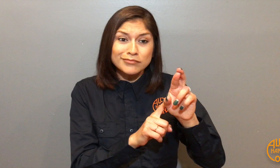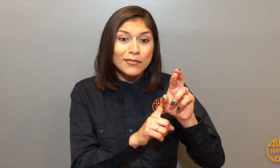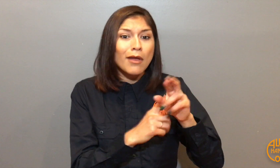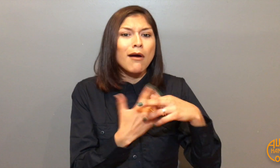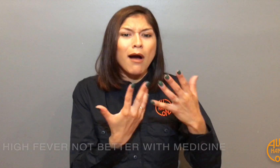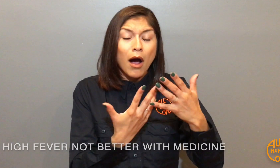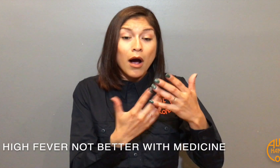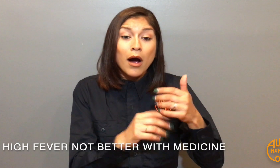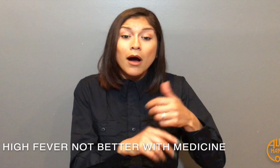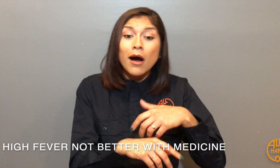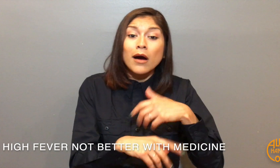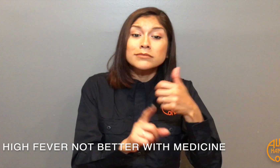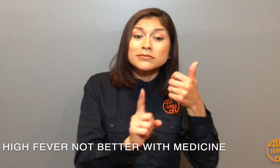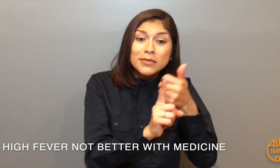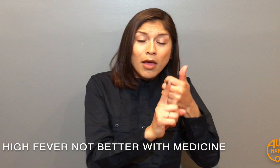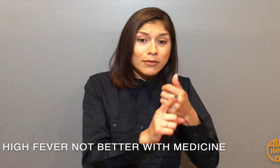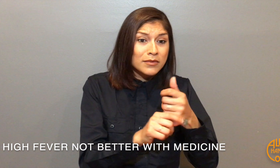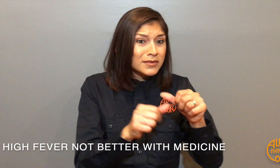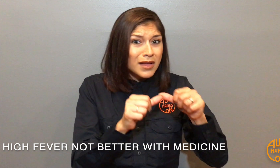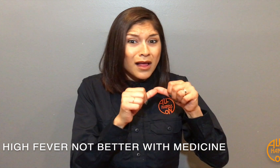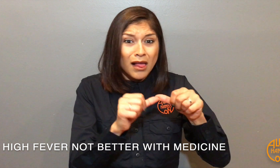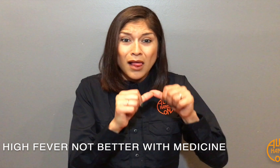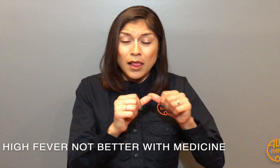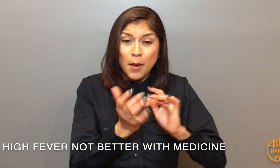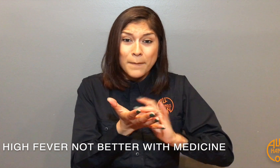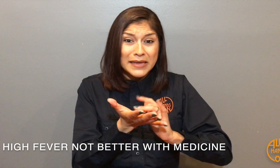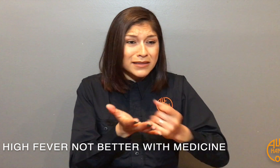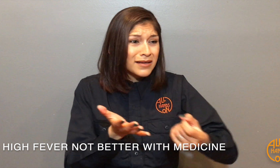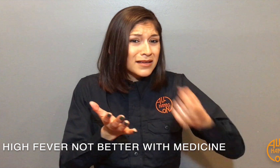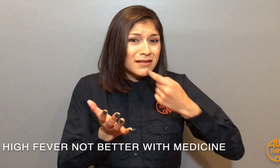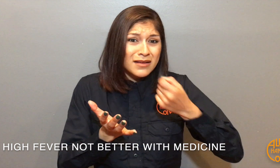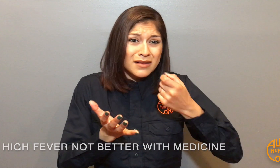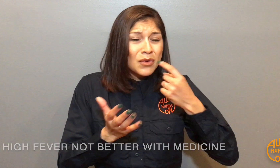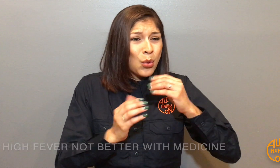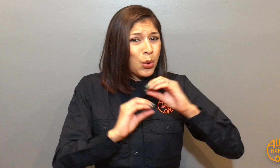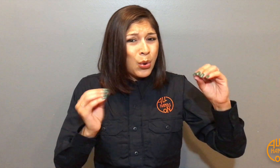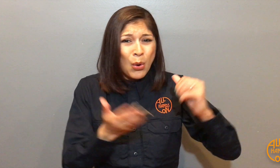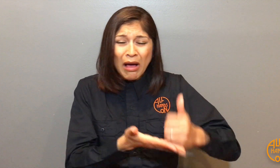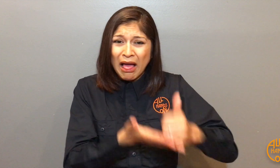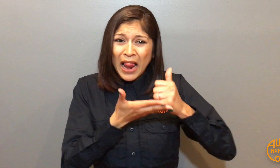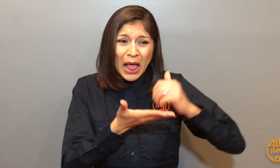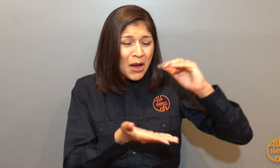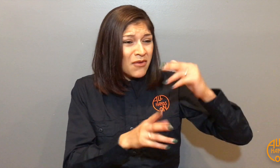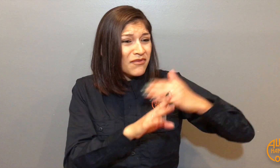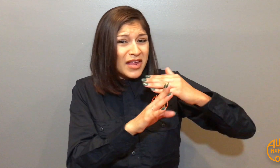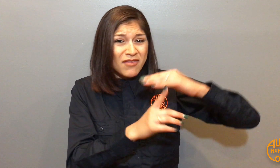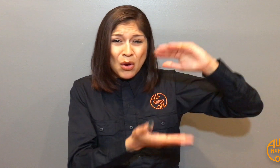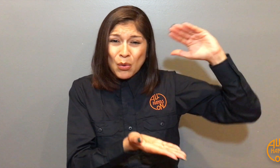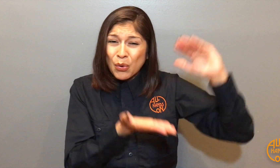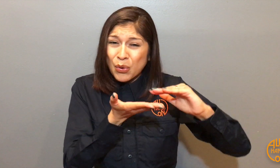if the fever has been prolonged and no medication has been able to bring it